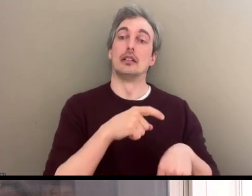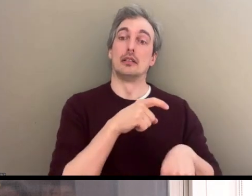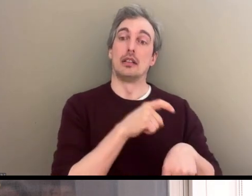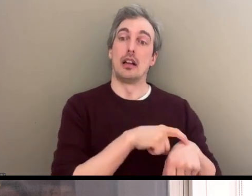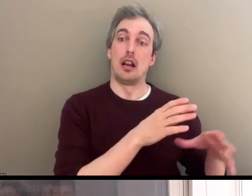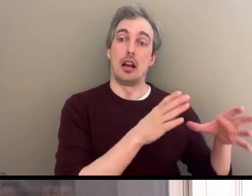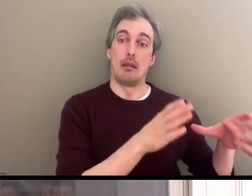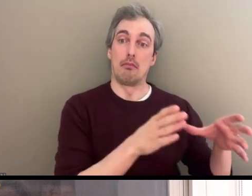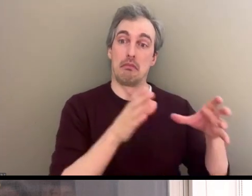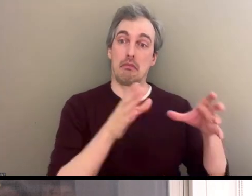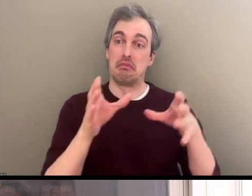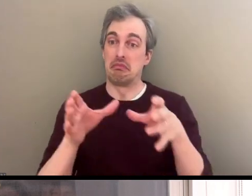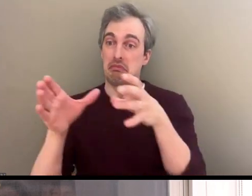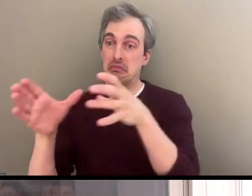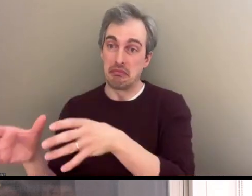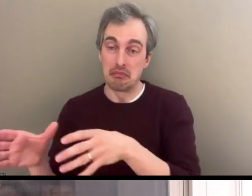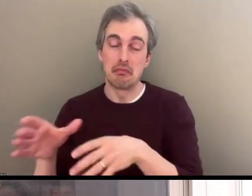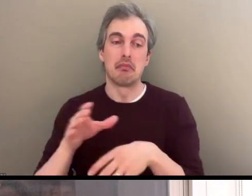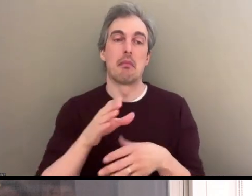and test for accessibility issues.